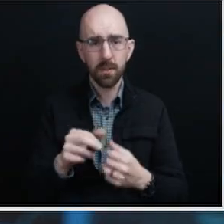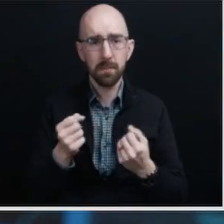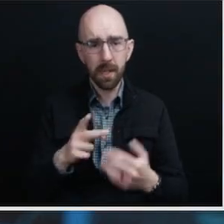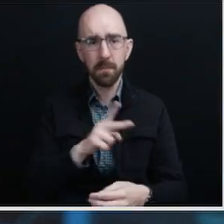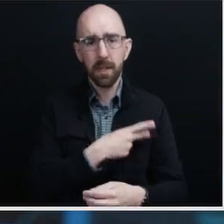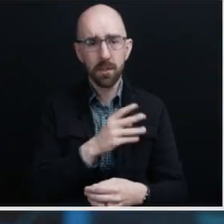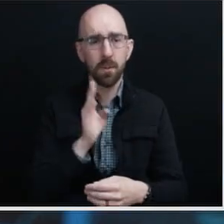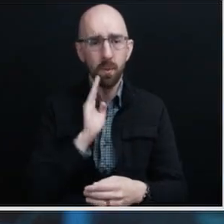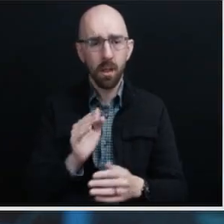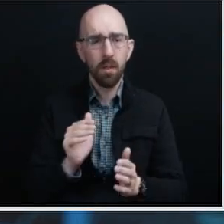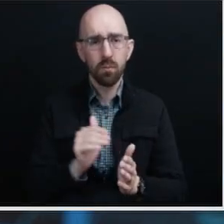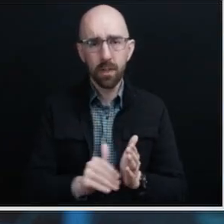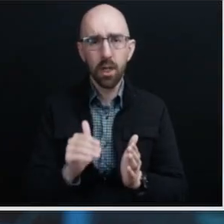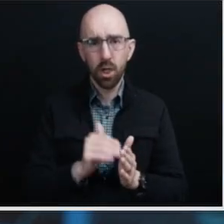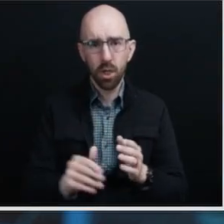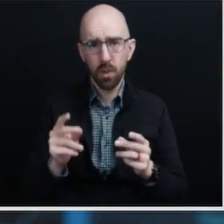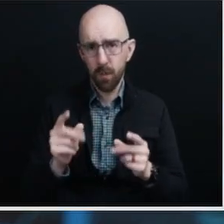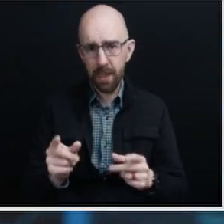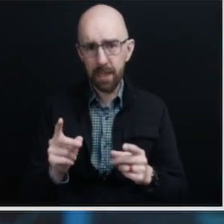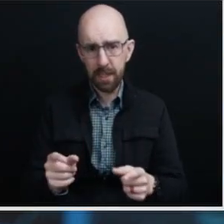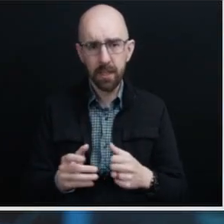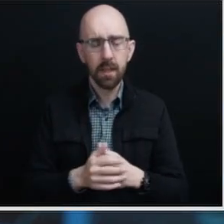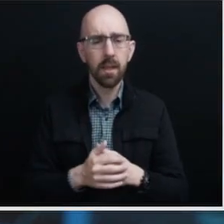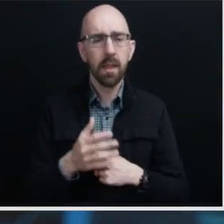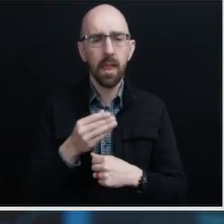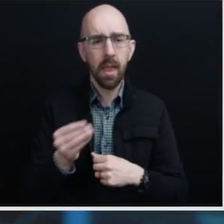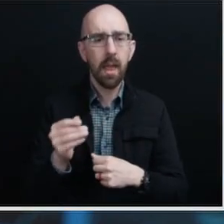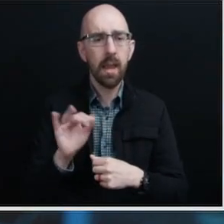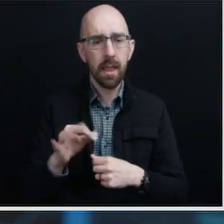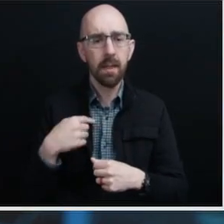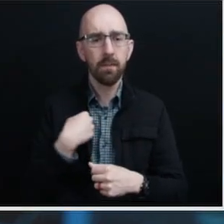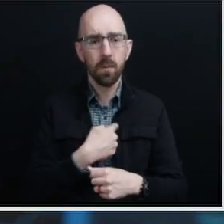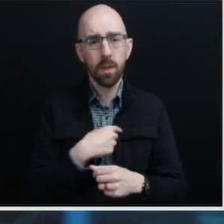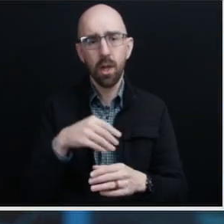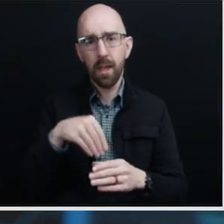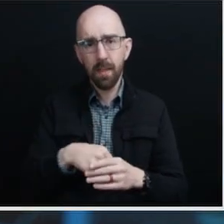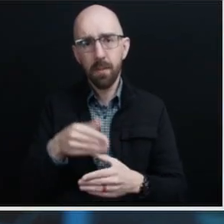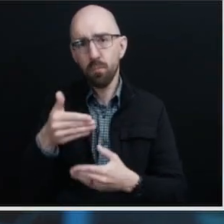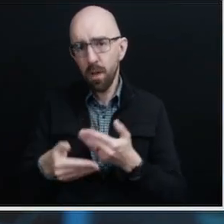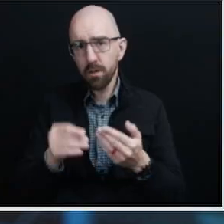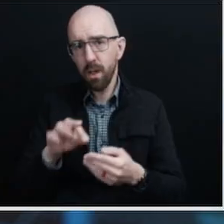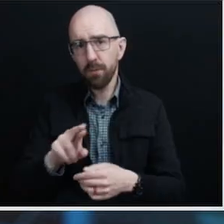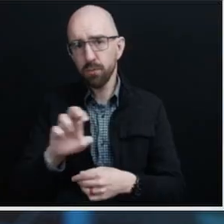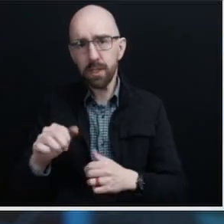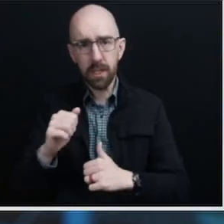recur quickly and if we would be in the process of reconstruction that could interfere with them